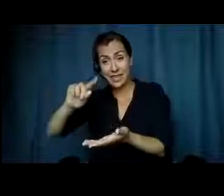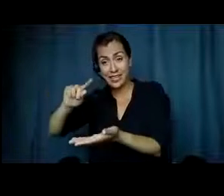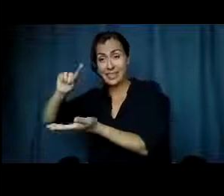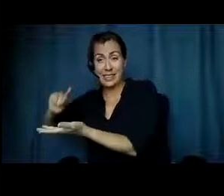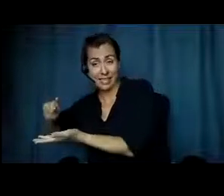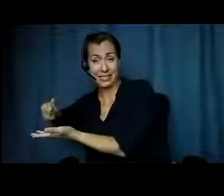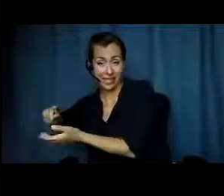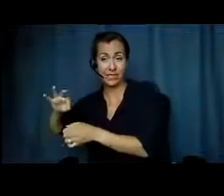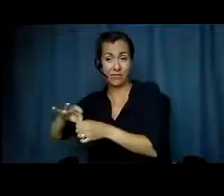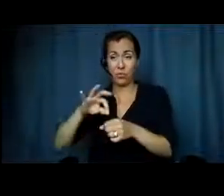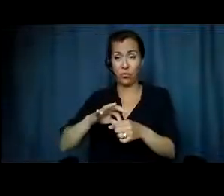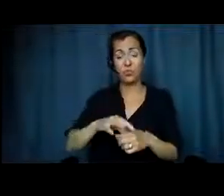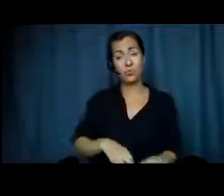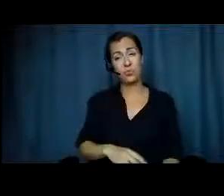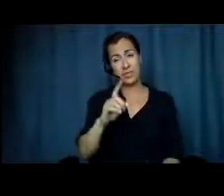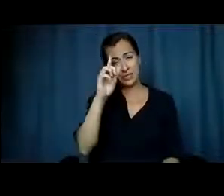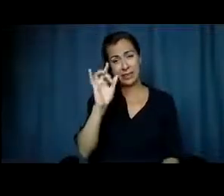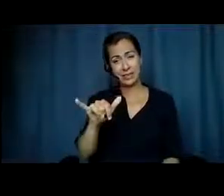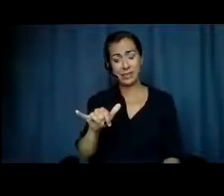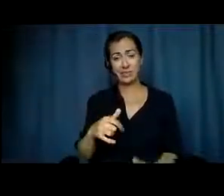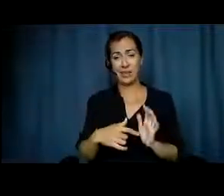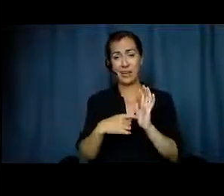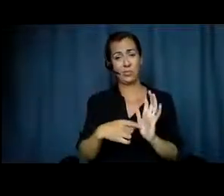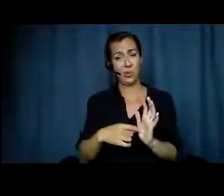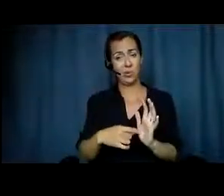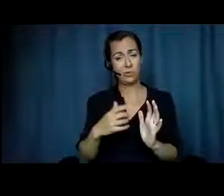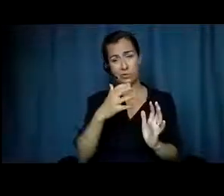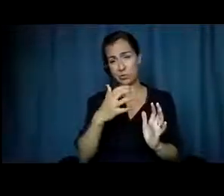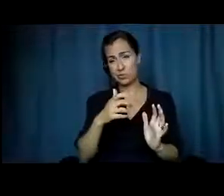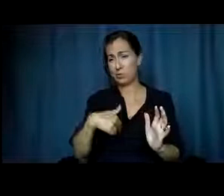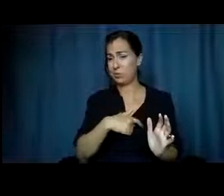We have a system of voting by, primarily voting by, mail, or through drop